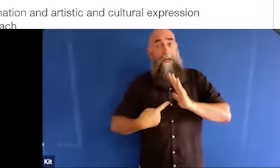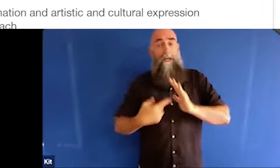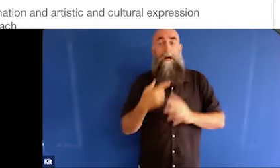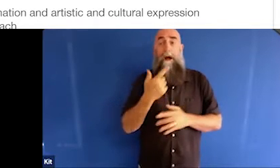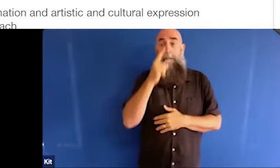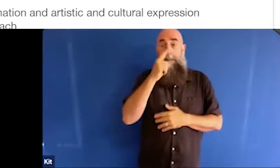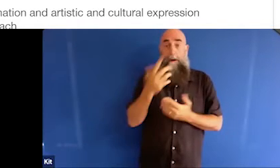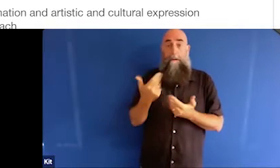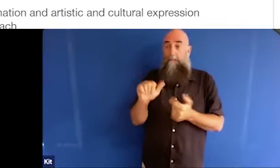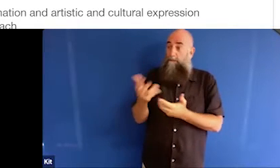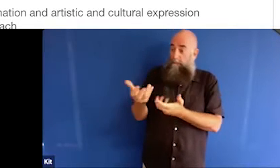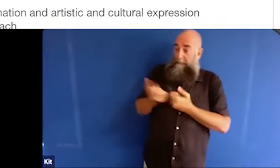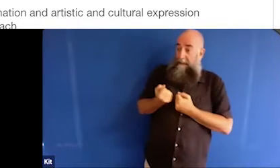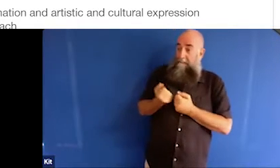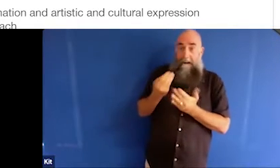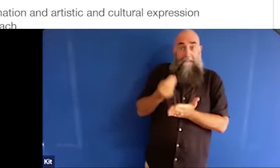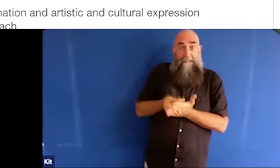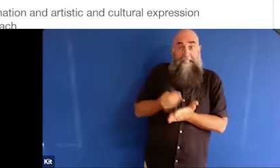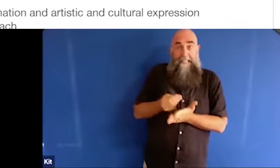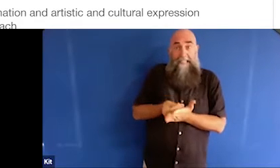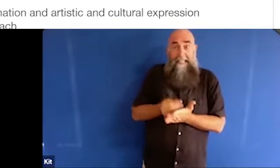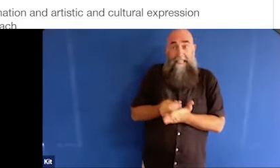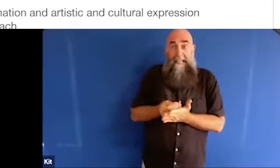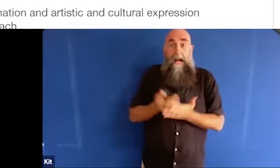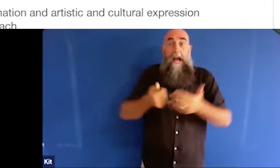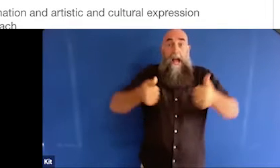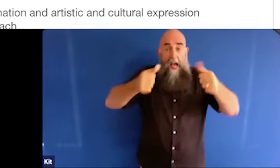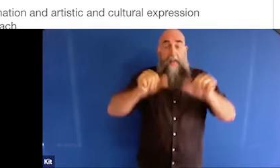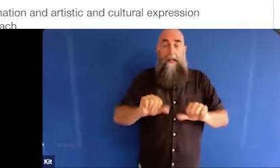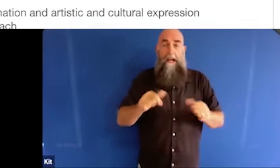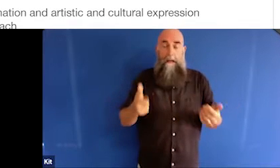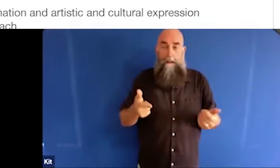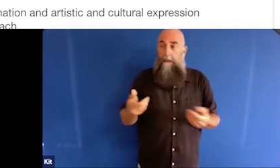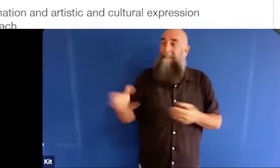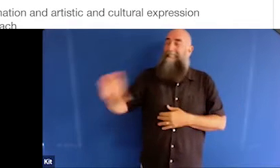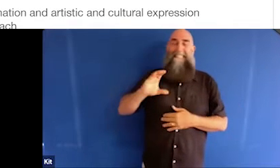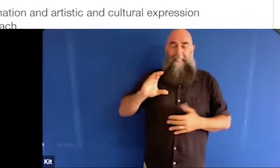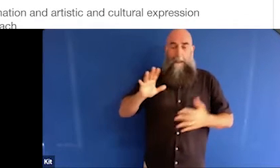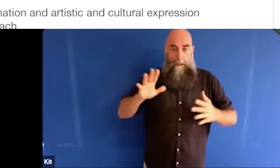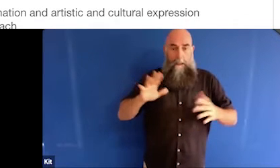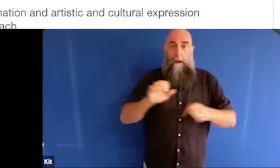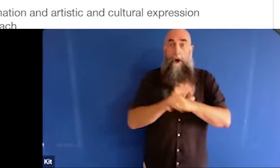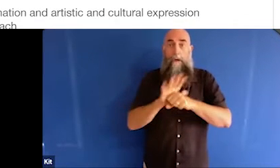and then their projects have had to change significantly, again, you get in contact with